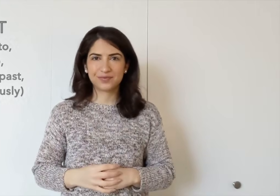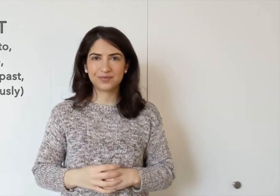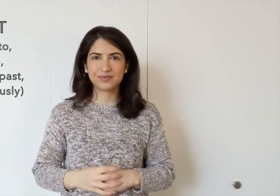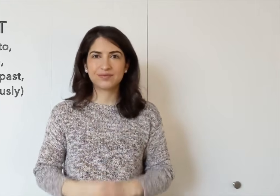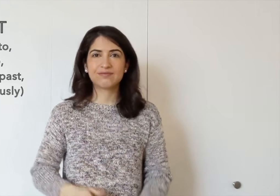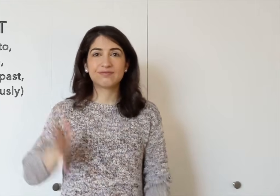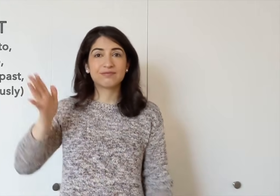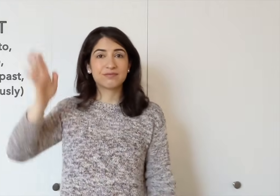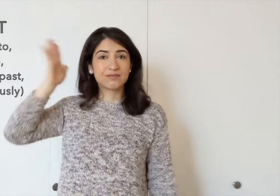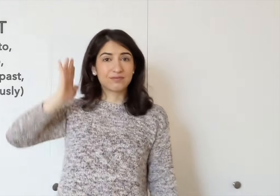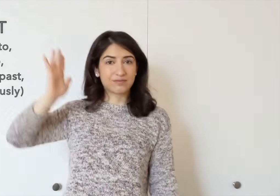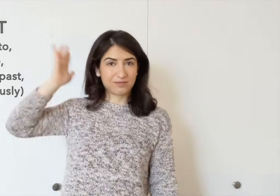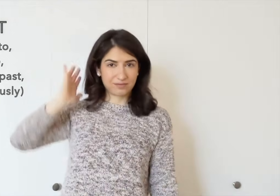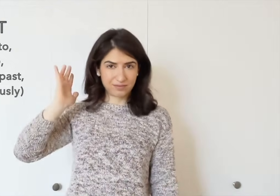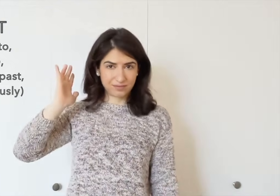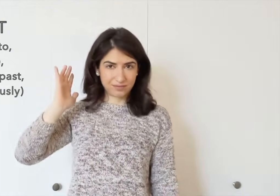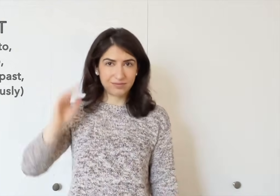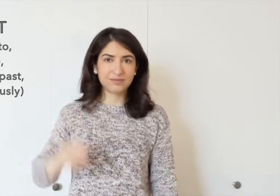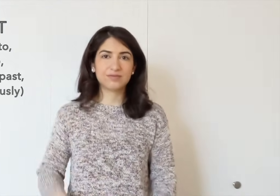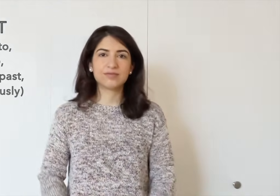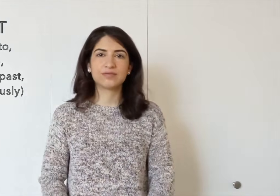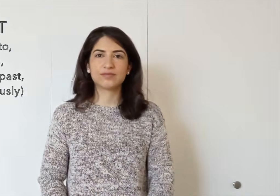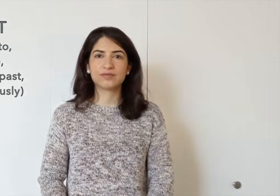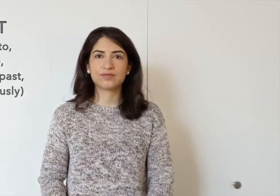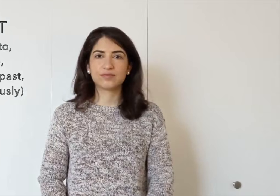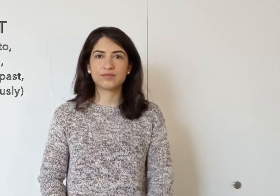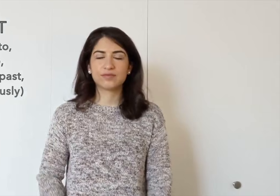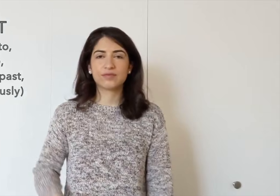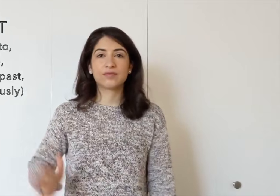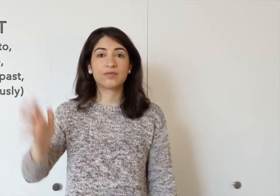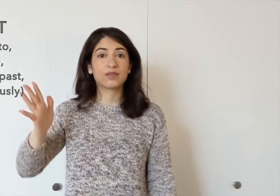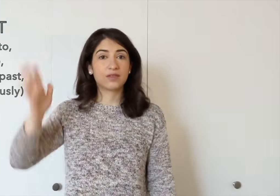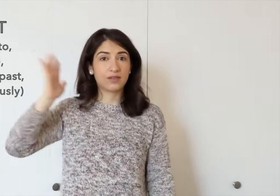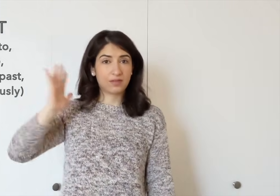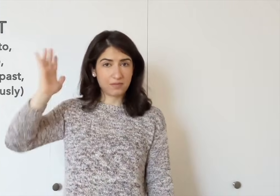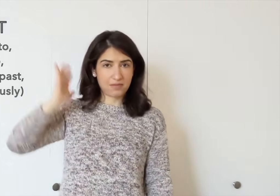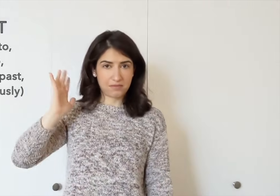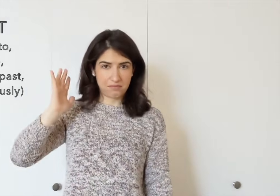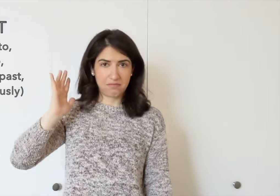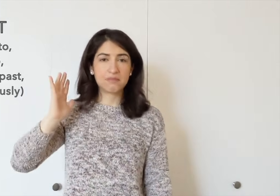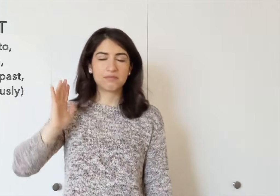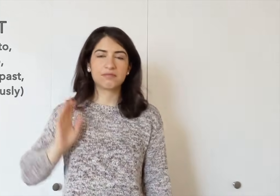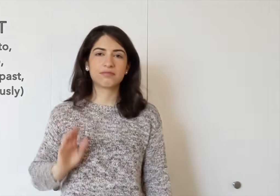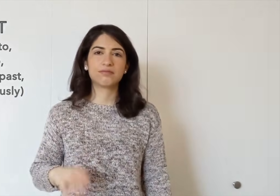"Used to" as in: in the PAST